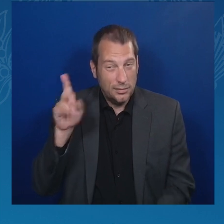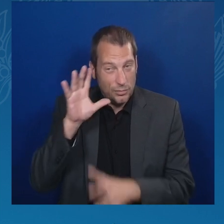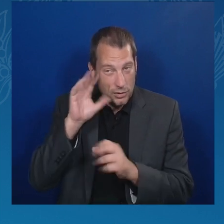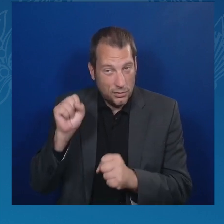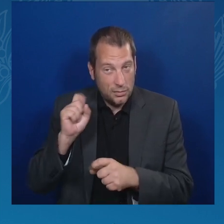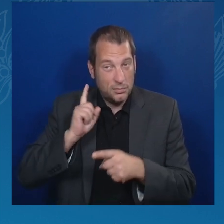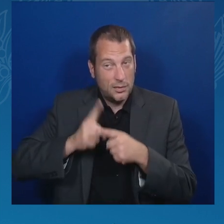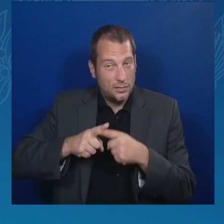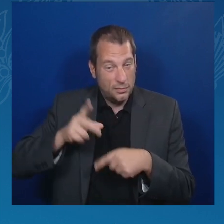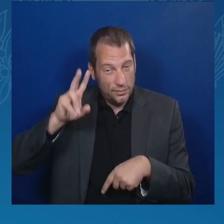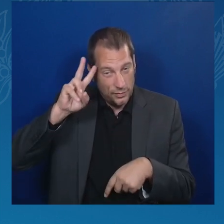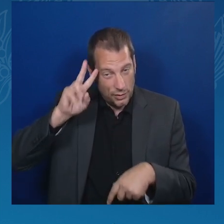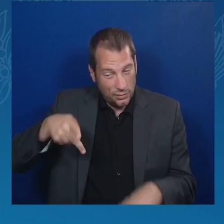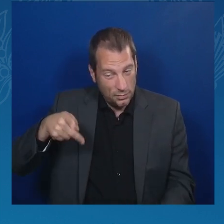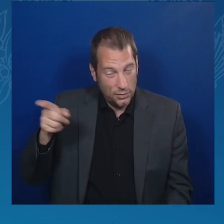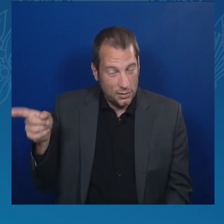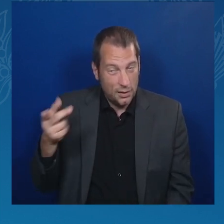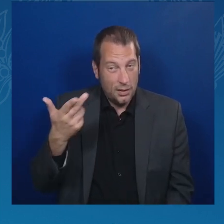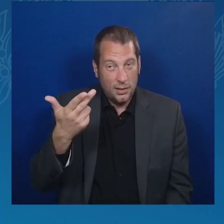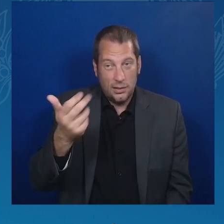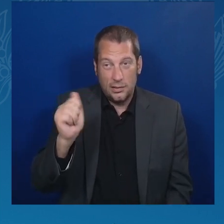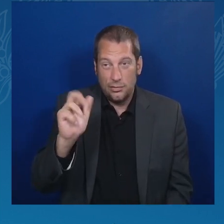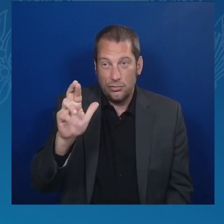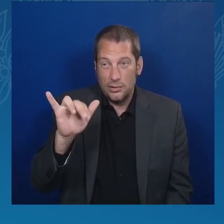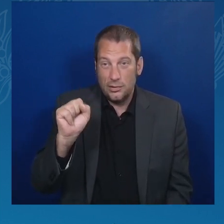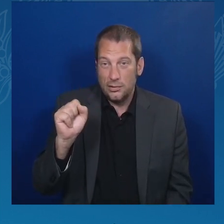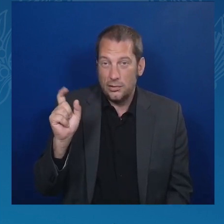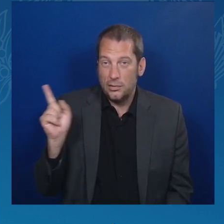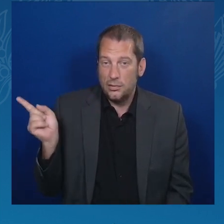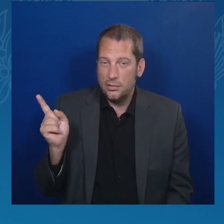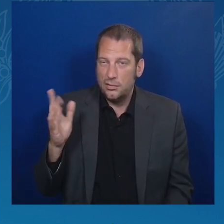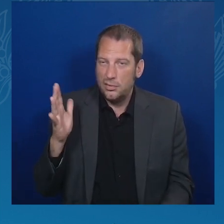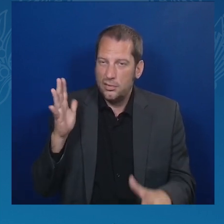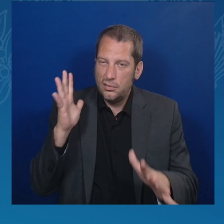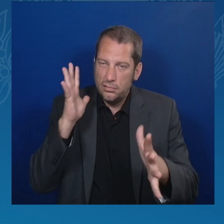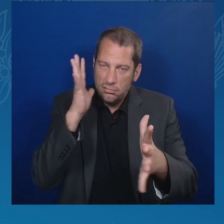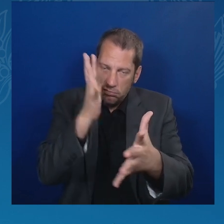They are the most pro-worker and the most pro-union leaders